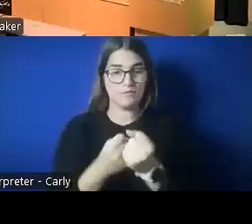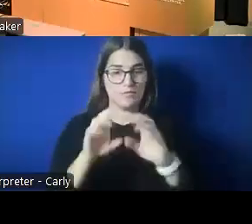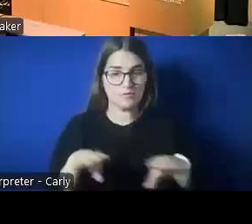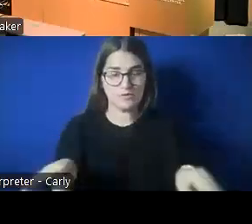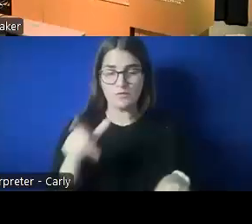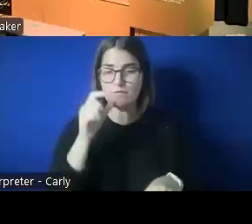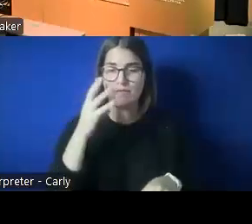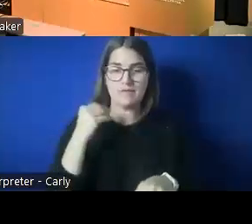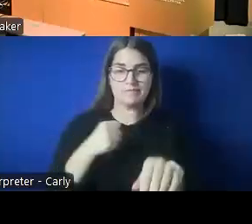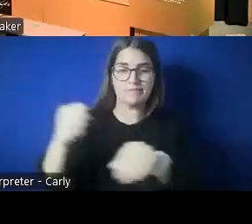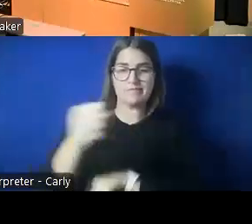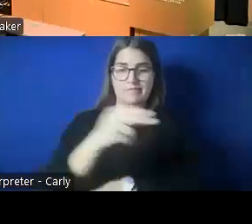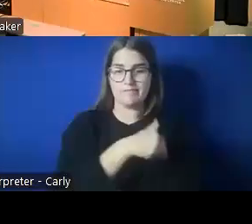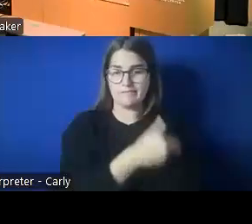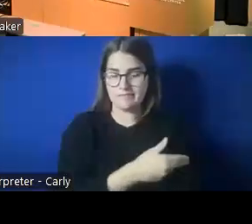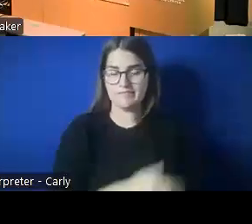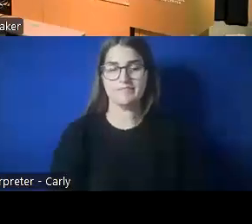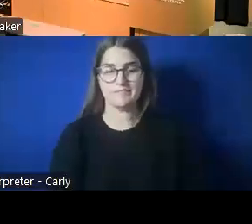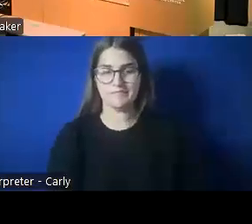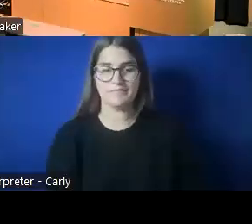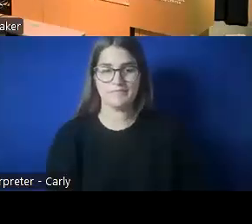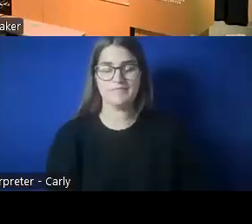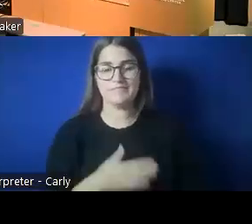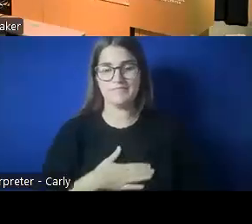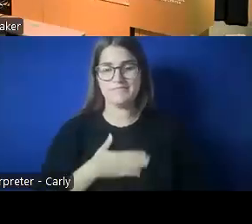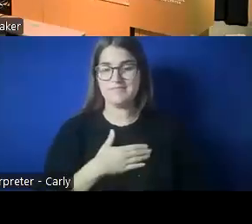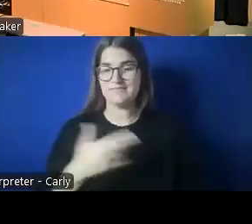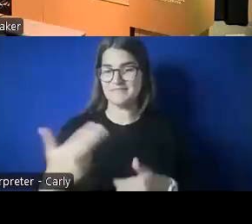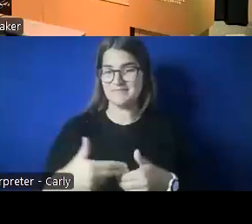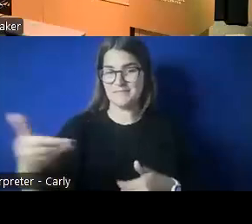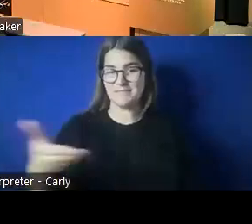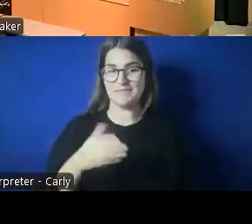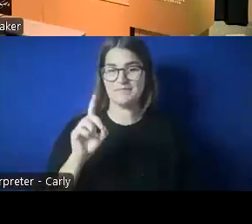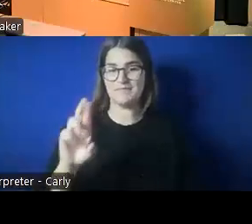at galano Children's Hospital please join me in welcoming Dr holderle Who will be introducing our